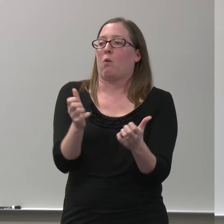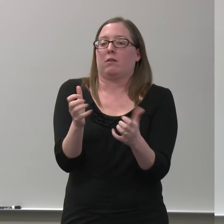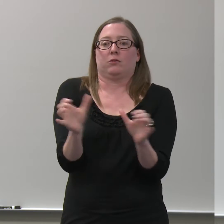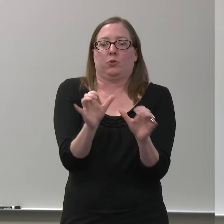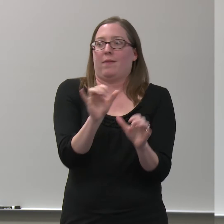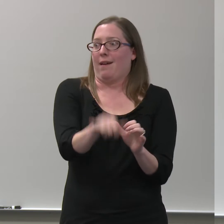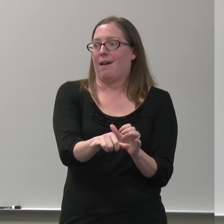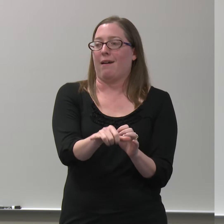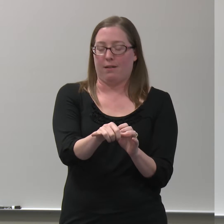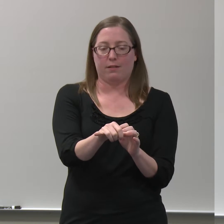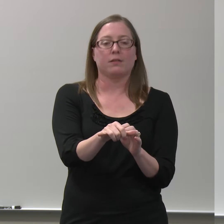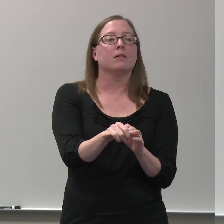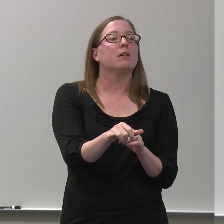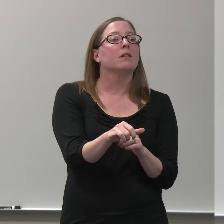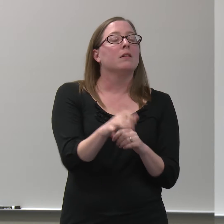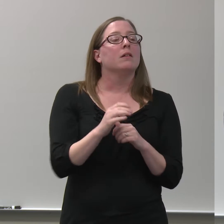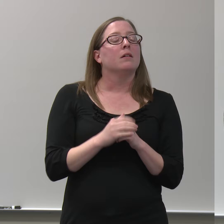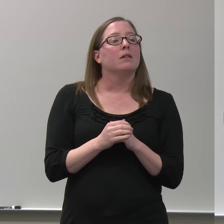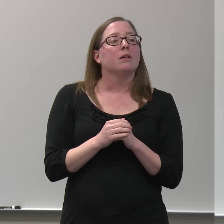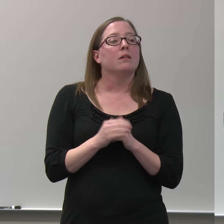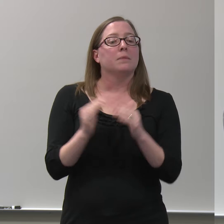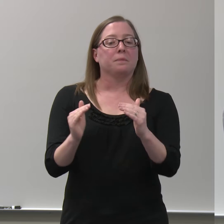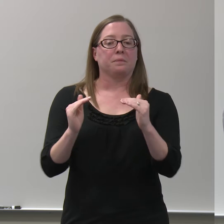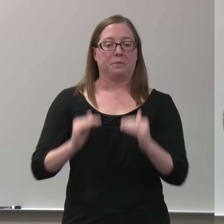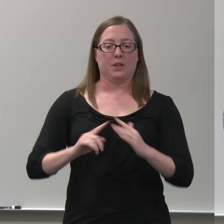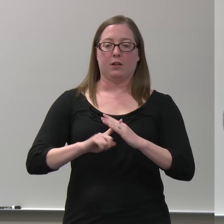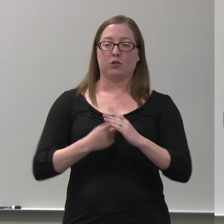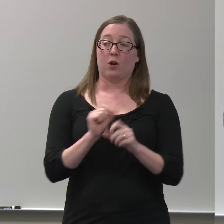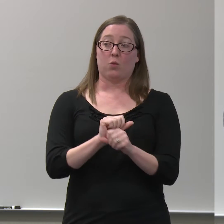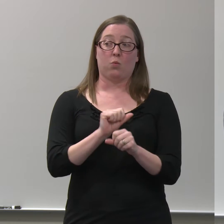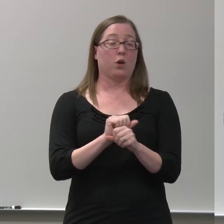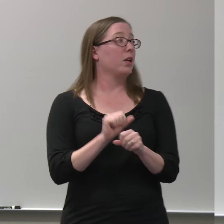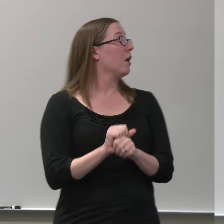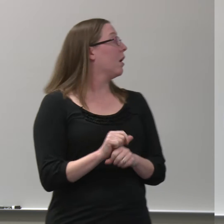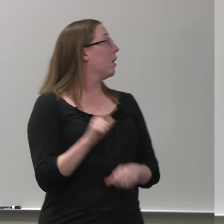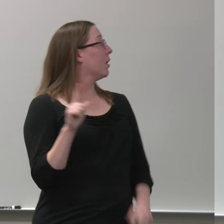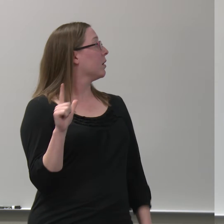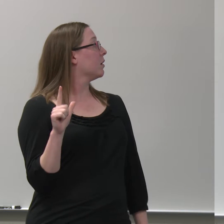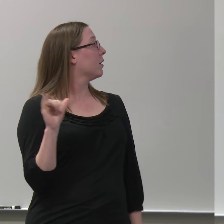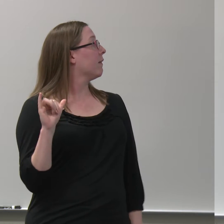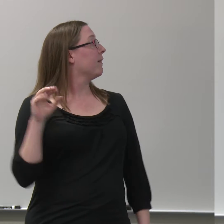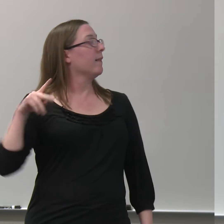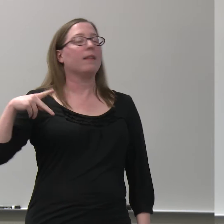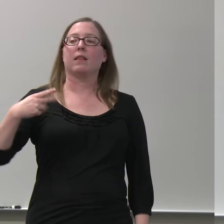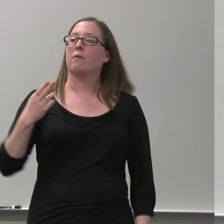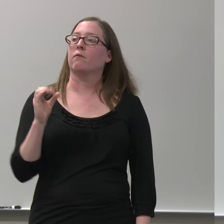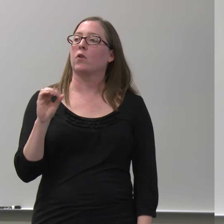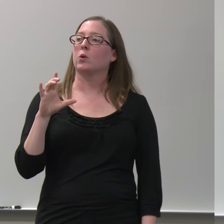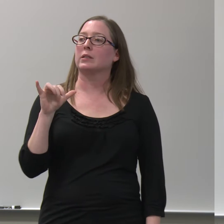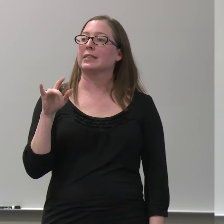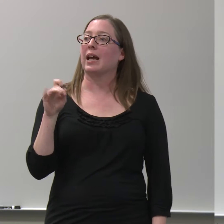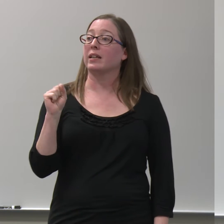and actually, I started doing work on lymphocytes at that time, actually ones from the rabbit appendix.